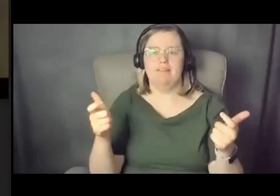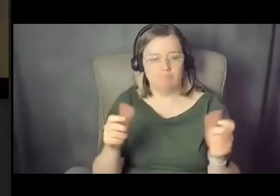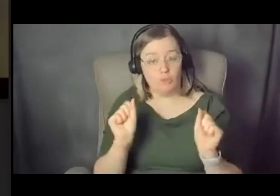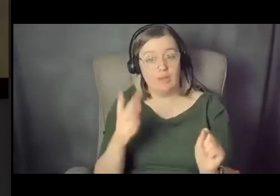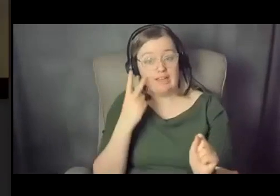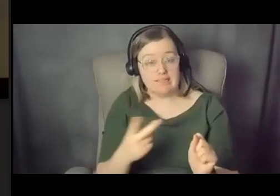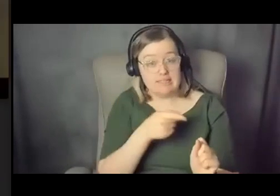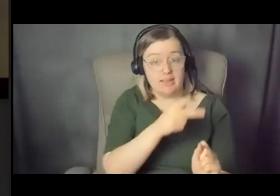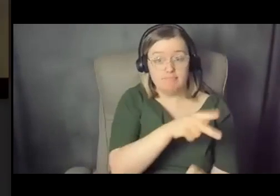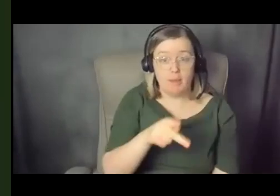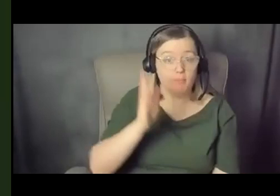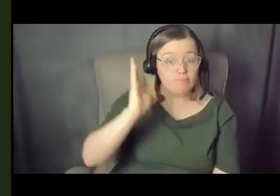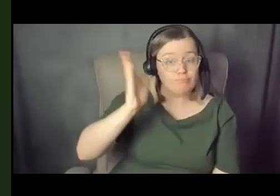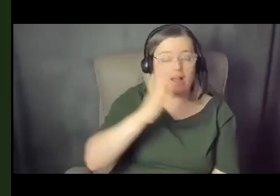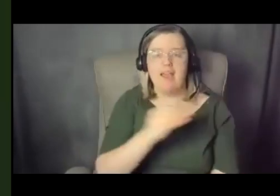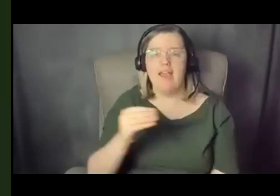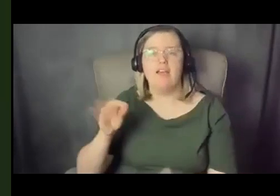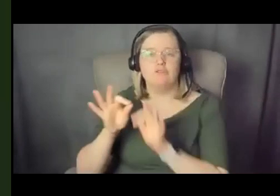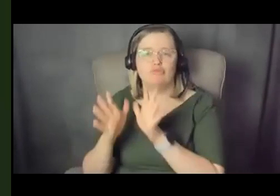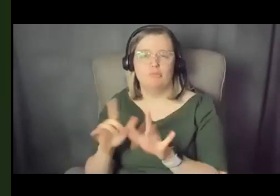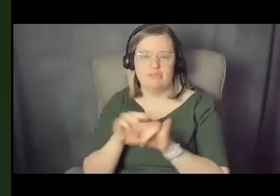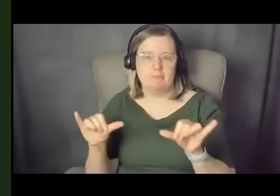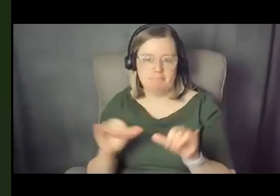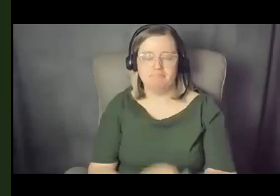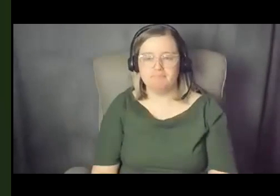presentation and the ASL interpreters at the same time.